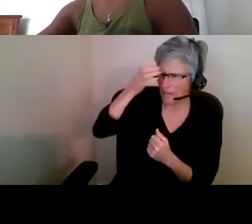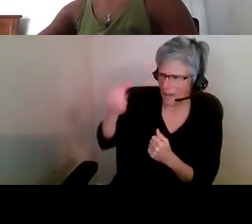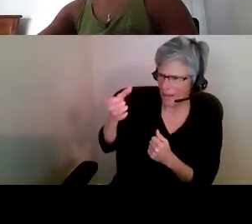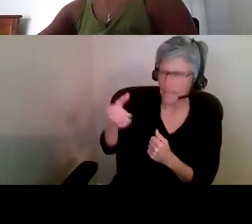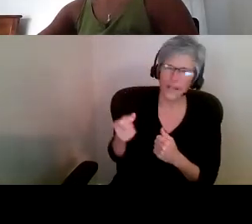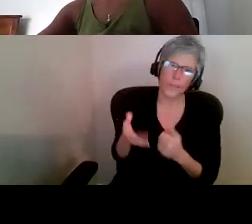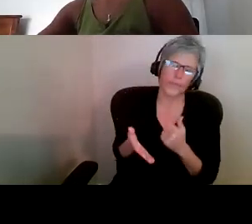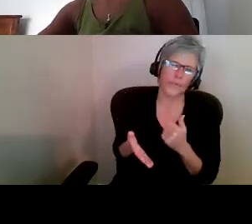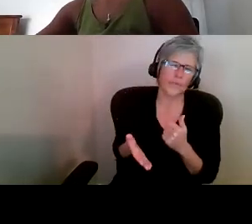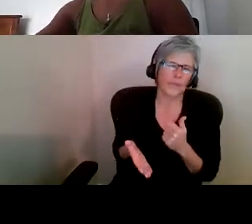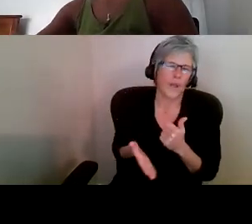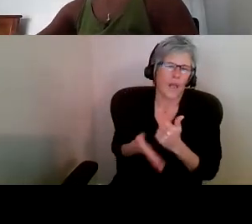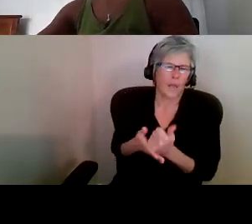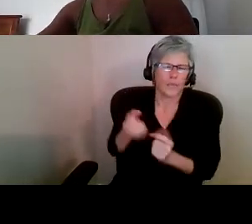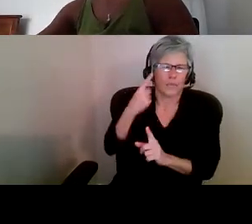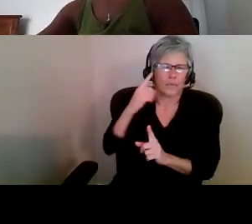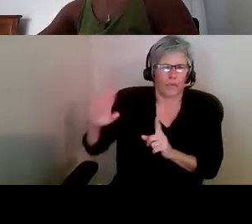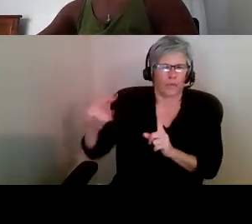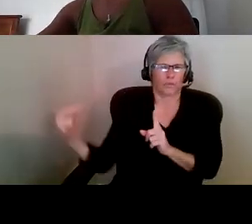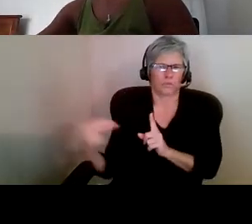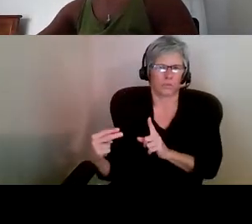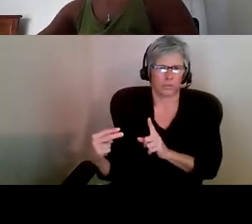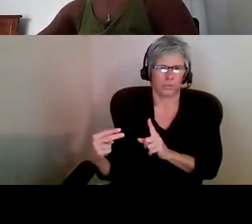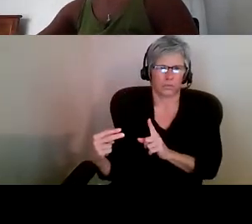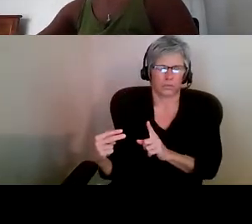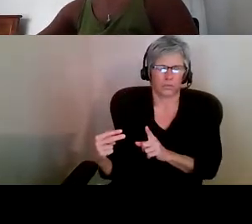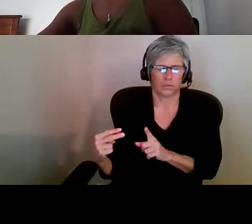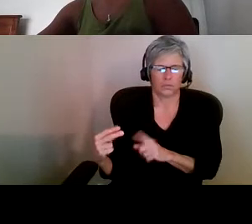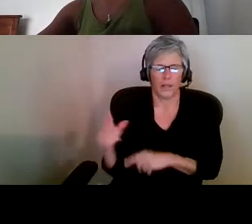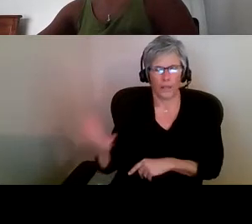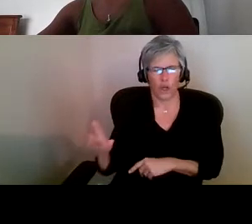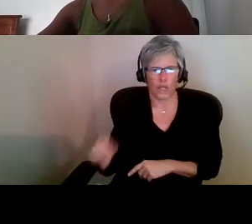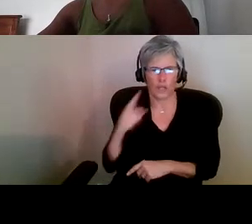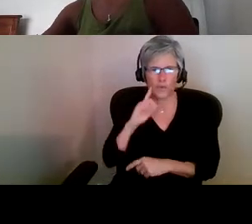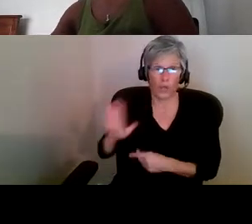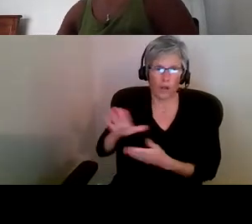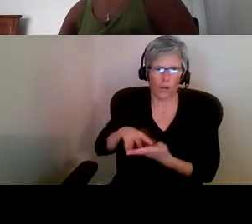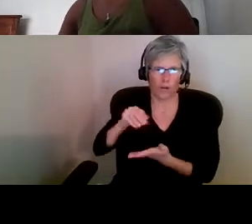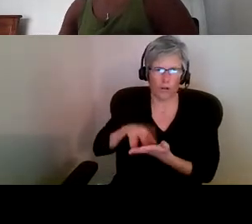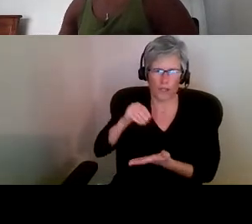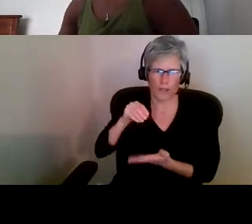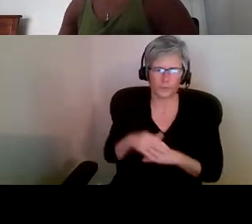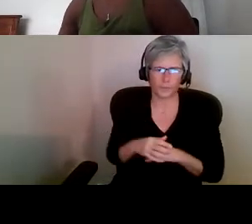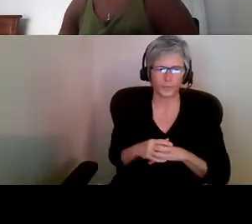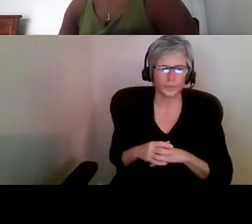the same page about the students needs for their learning. So if you click on the link